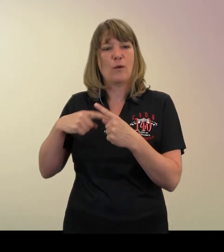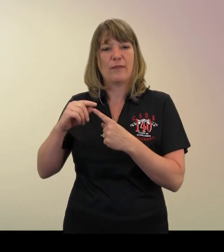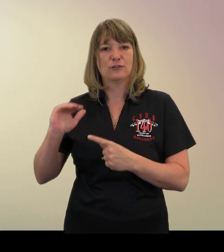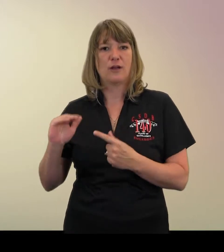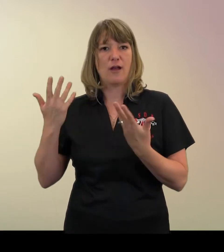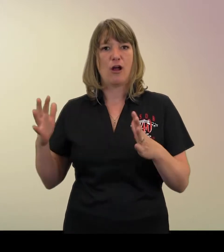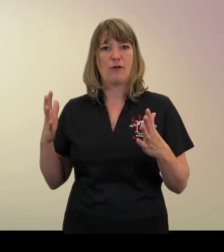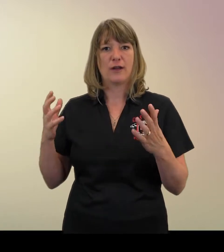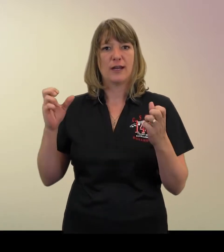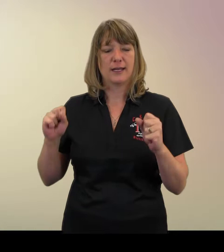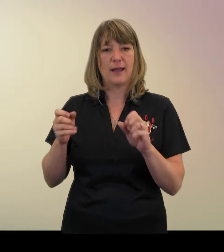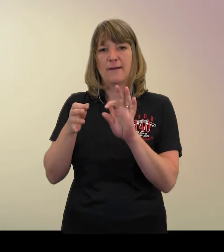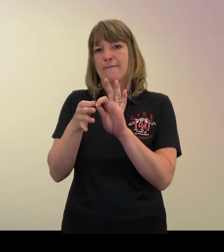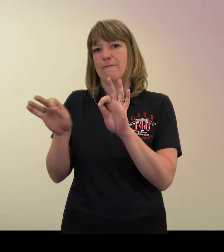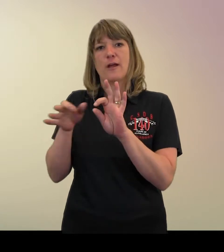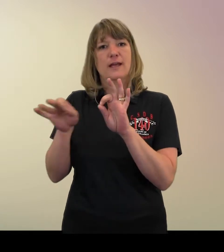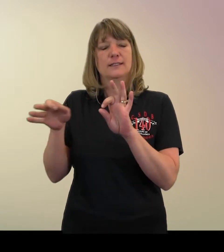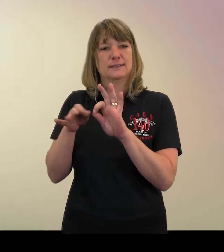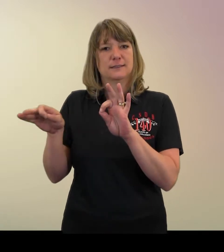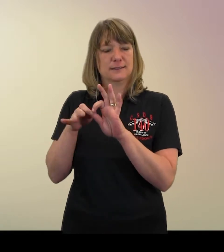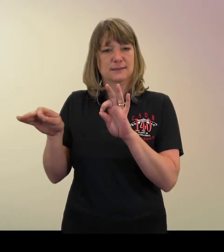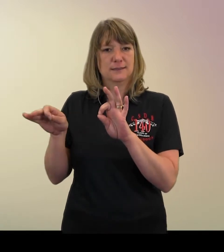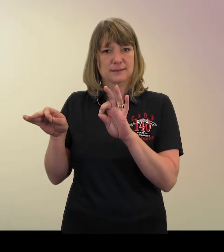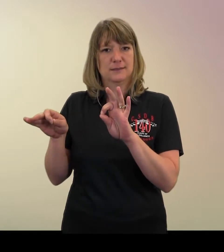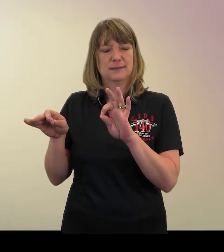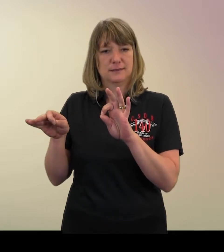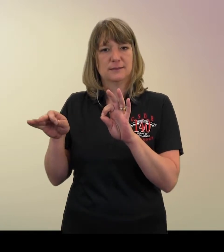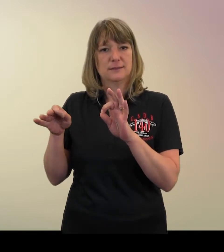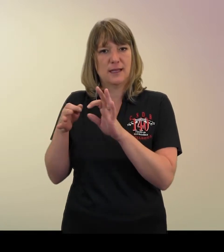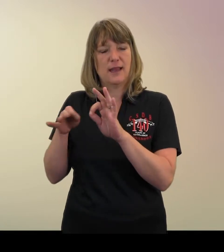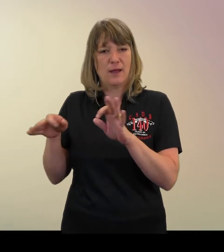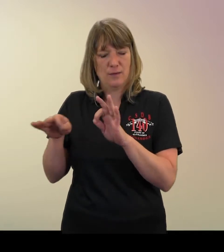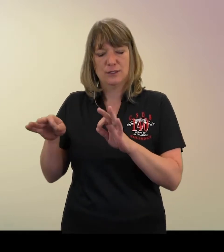has flexible use of phrase language,